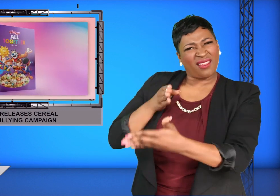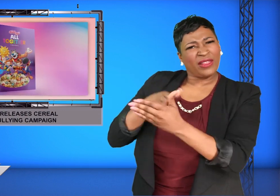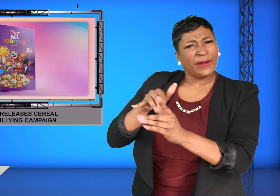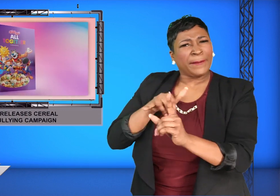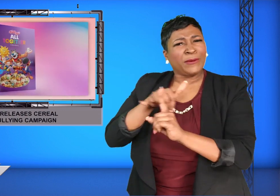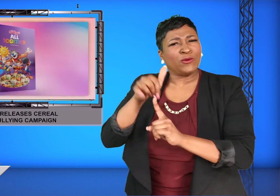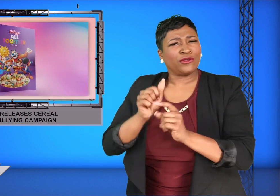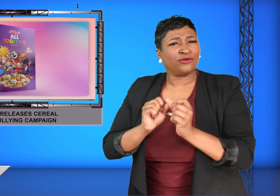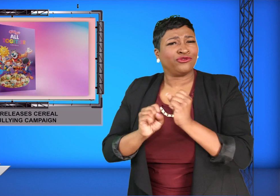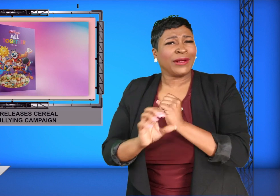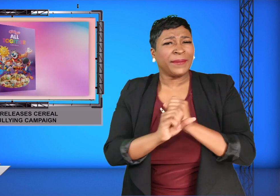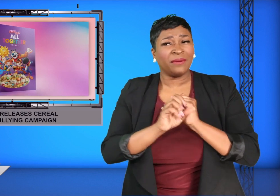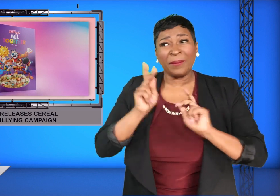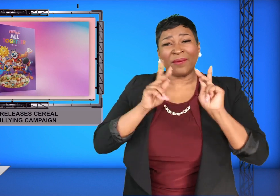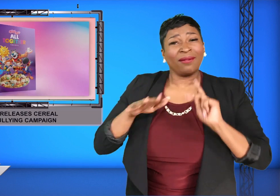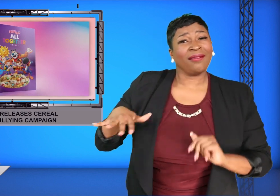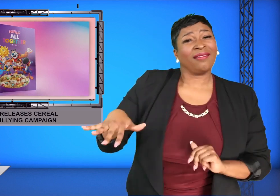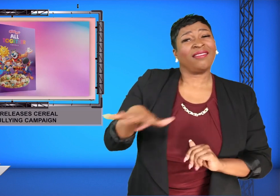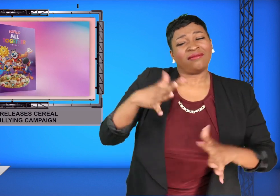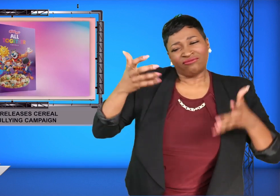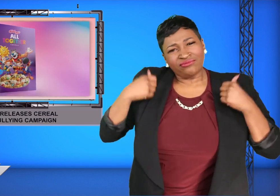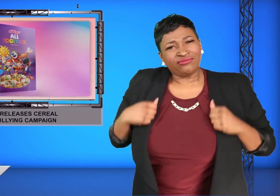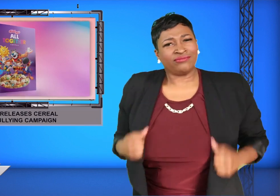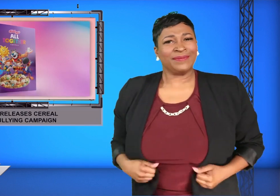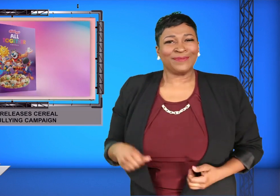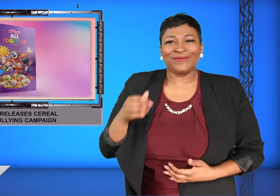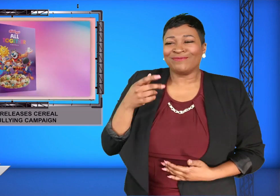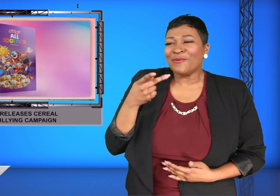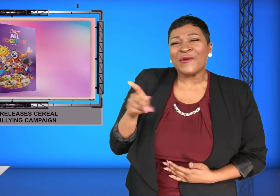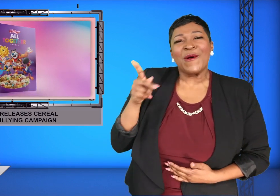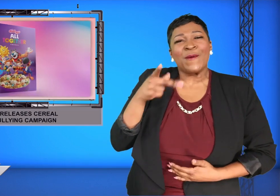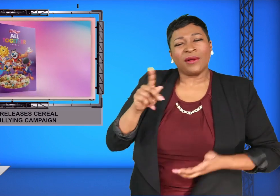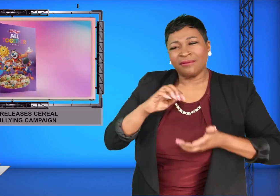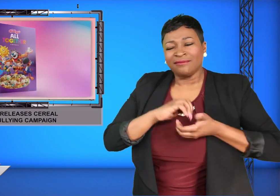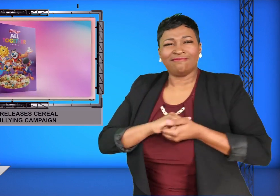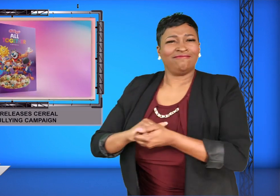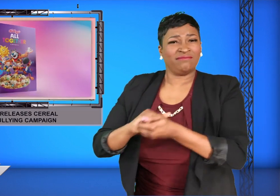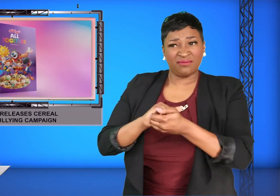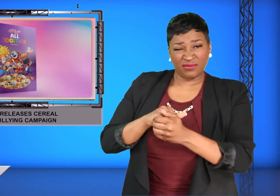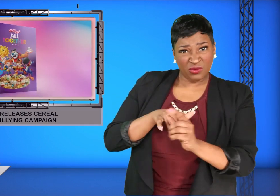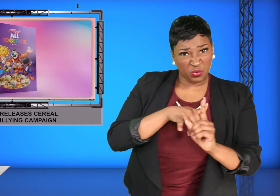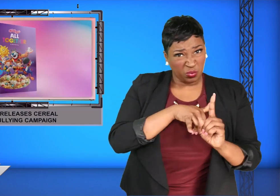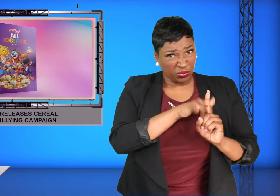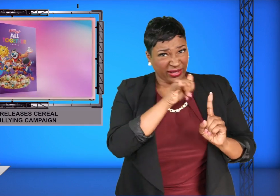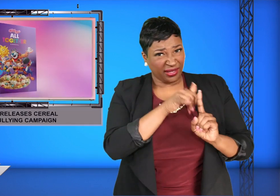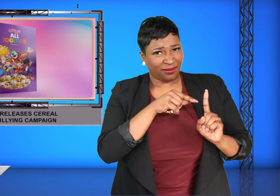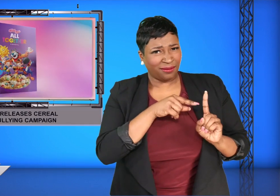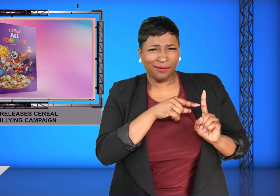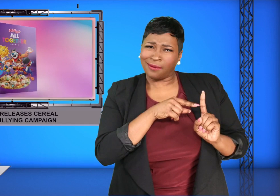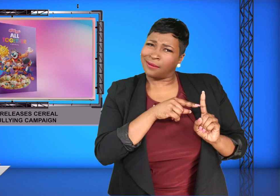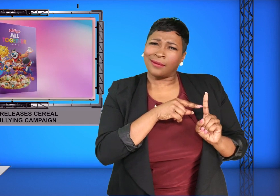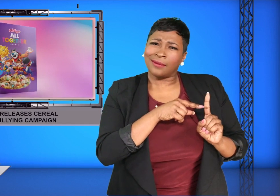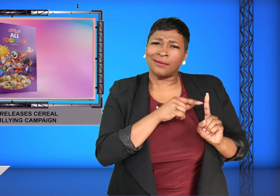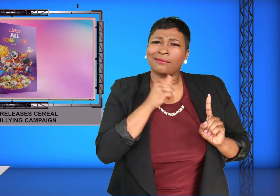purple to stand up against bullying.